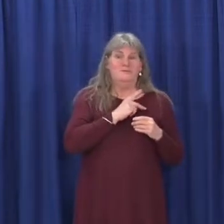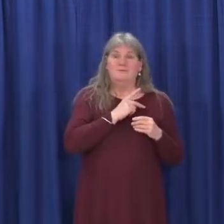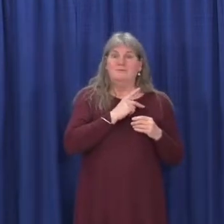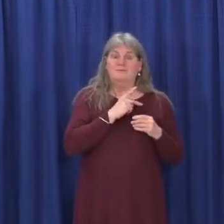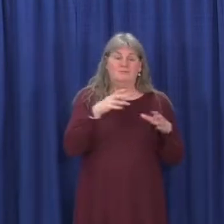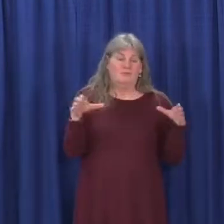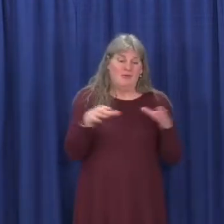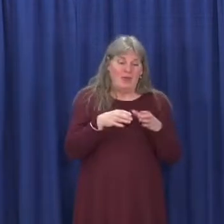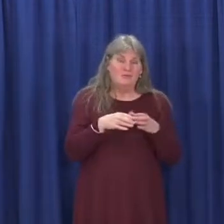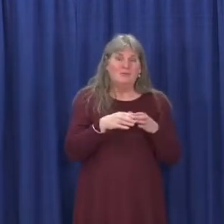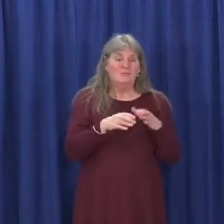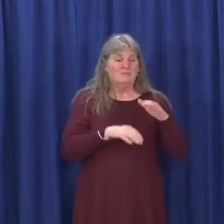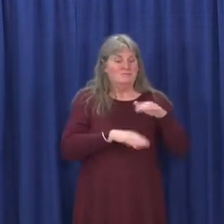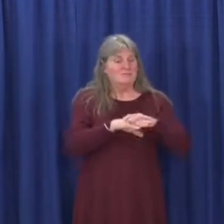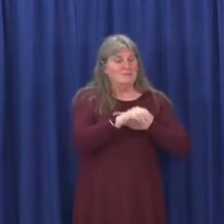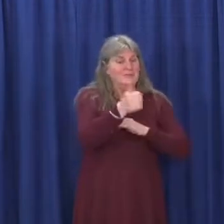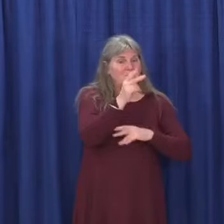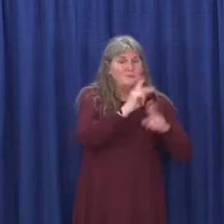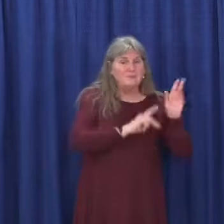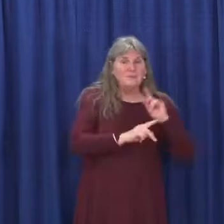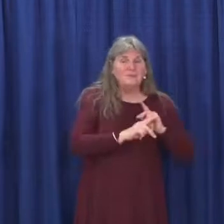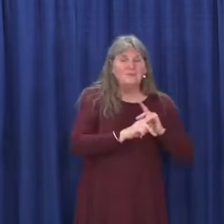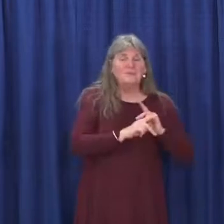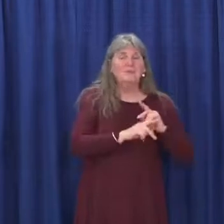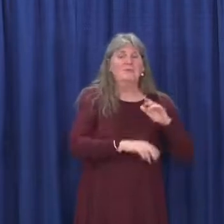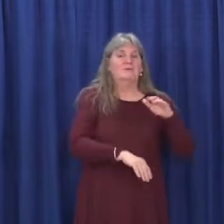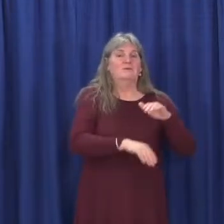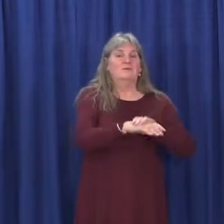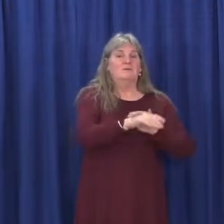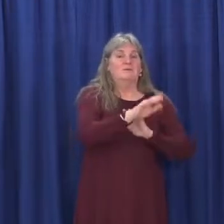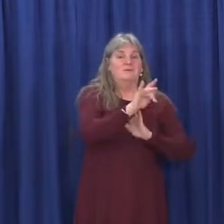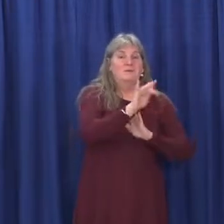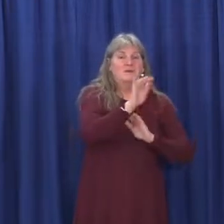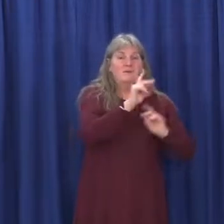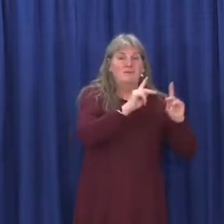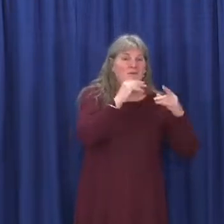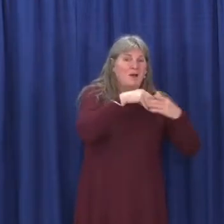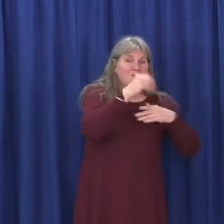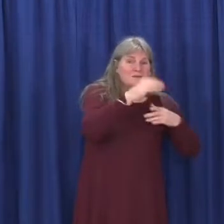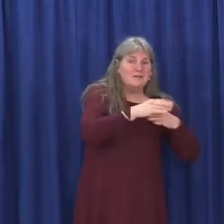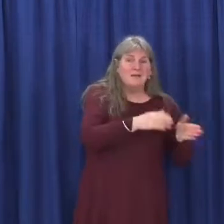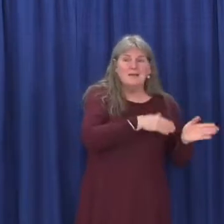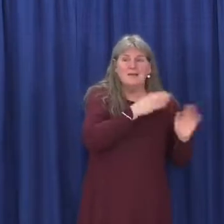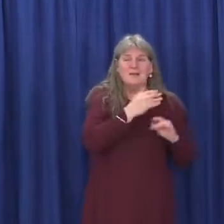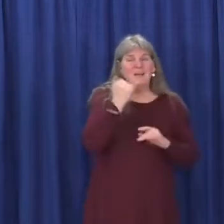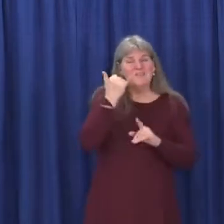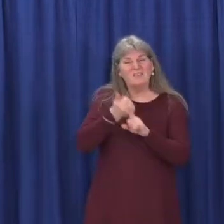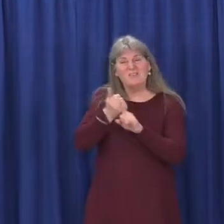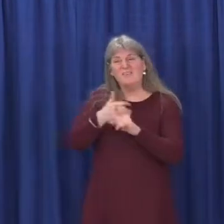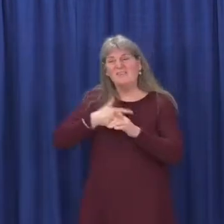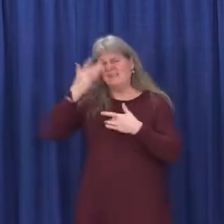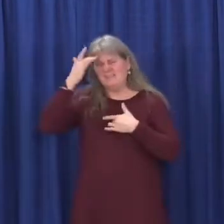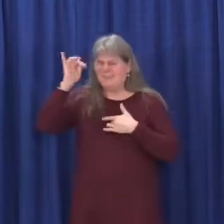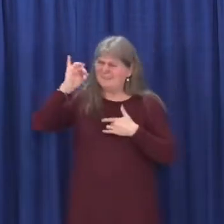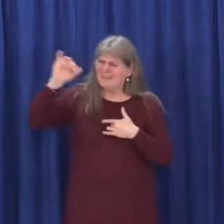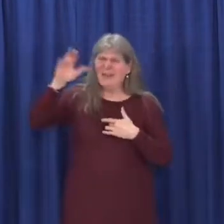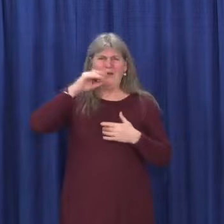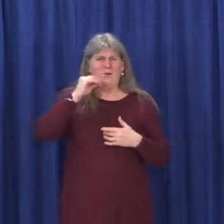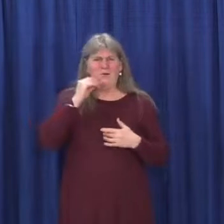and outdoor personal gatherings to 25. If you're sick, stay home. Don't spread this virus around or any virus.